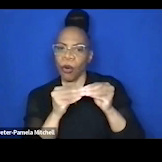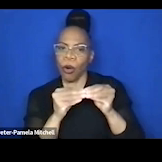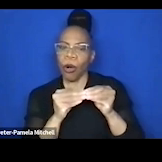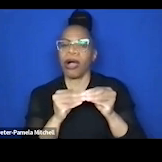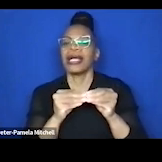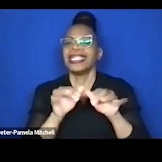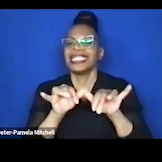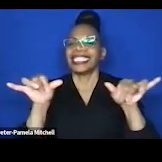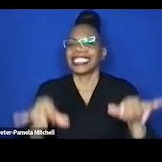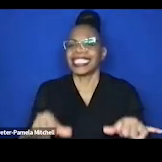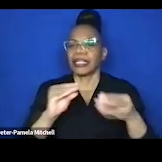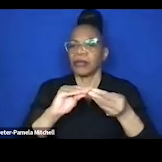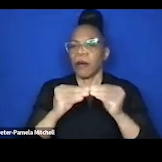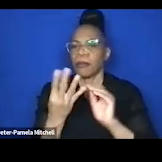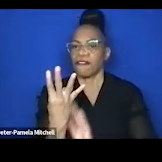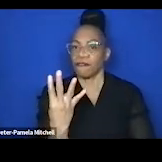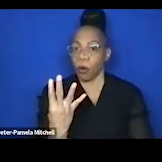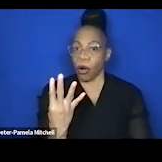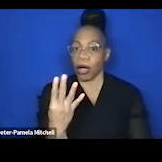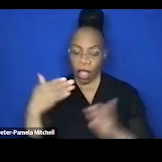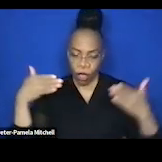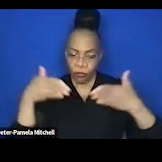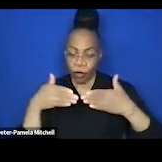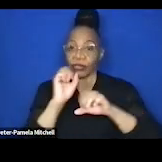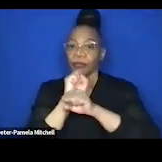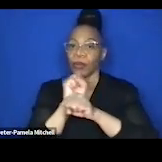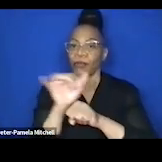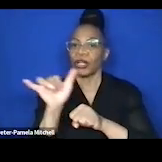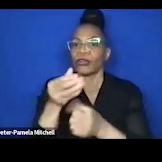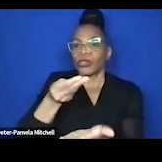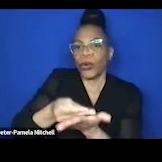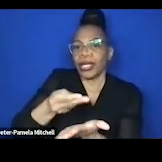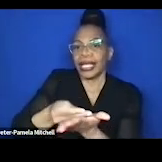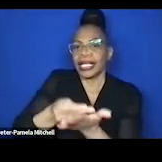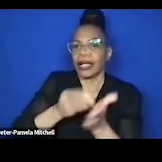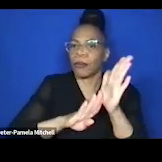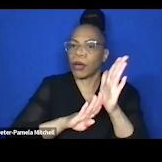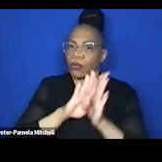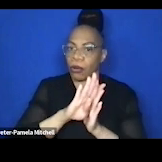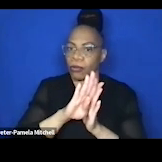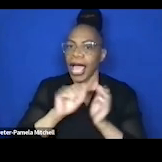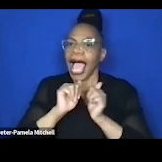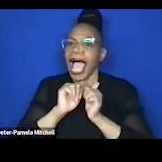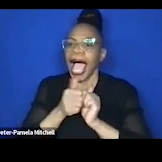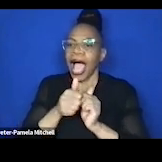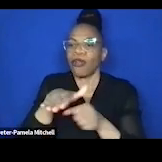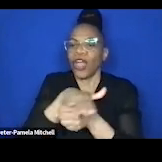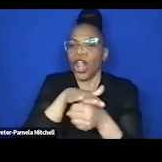And this focuses on employment and income growth and looking at how a local communities continuum of care